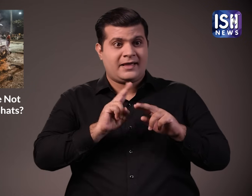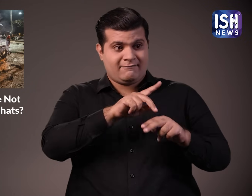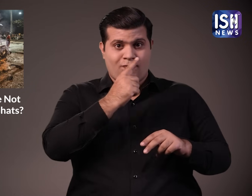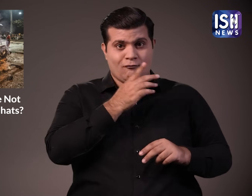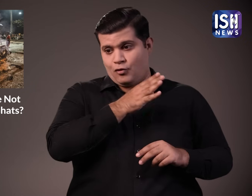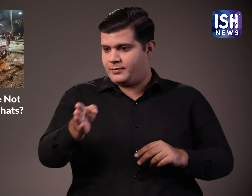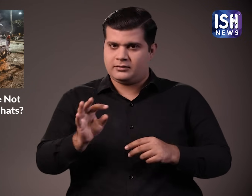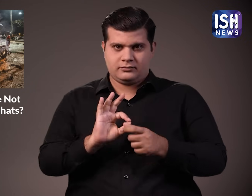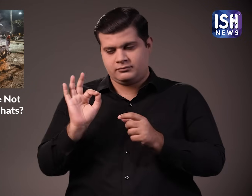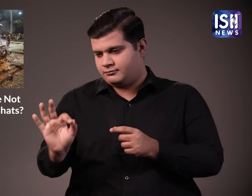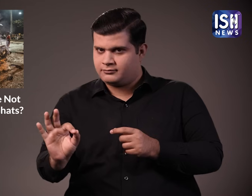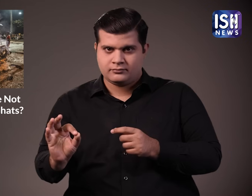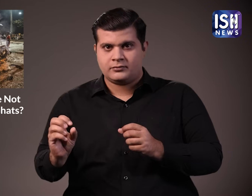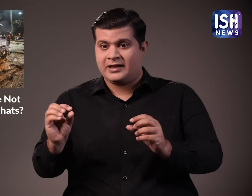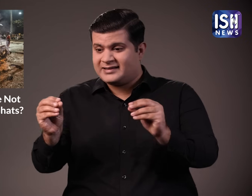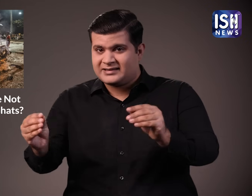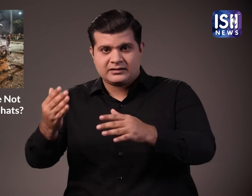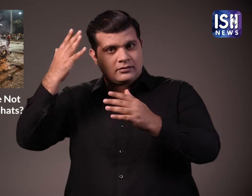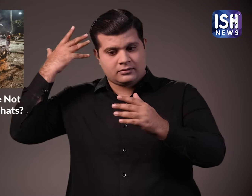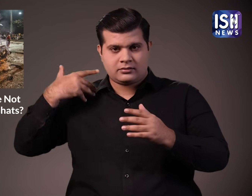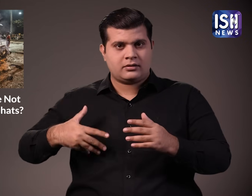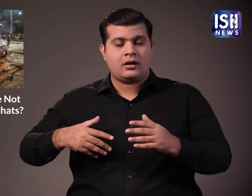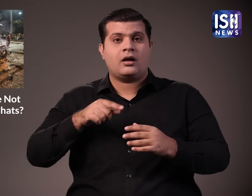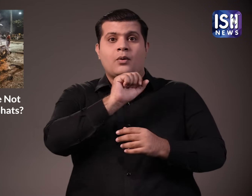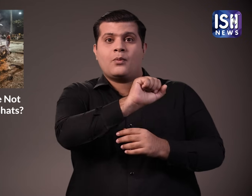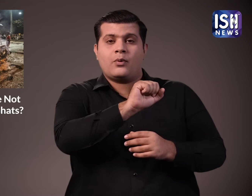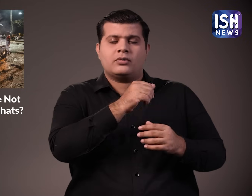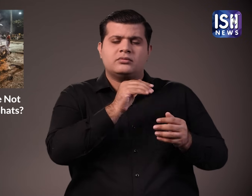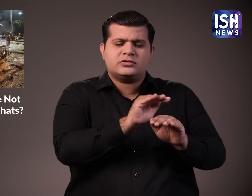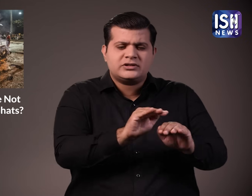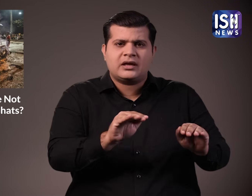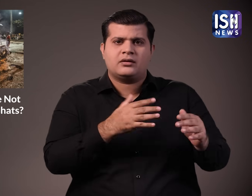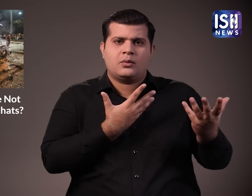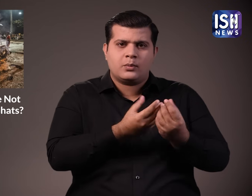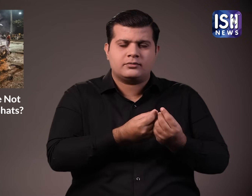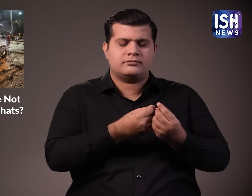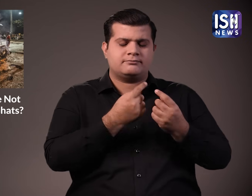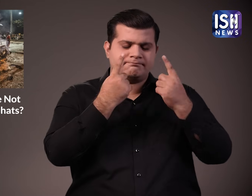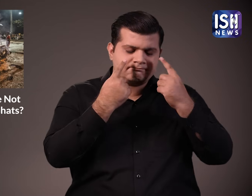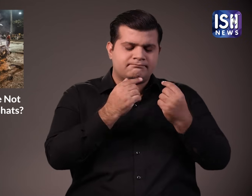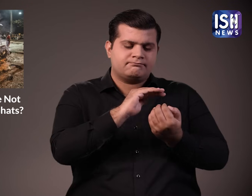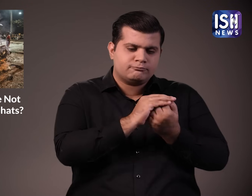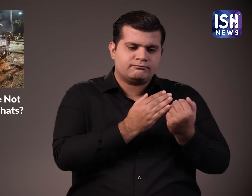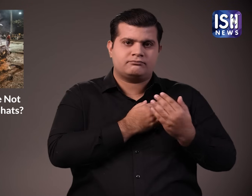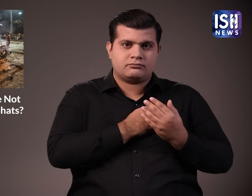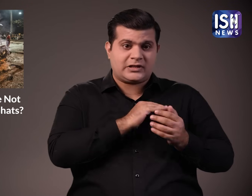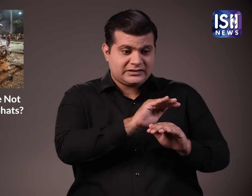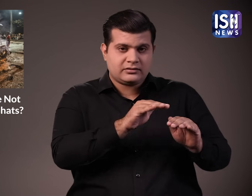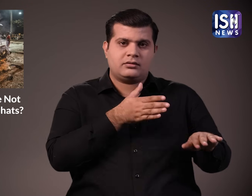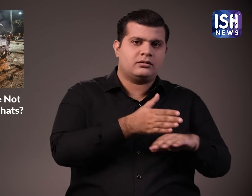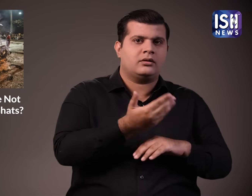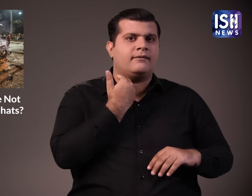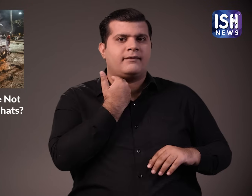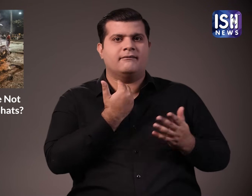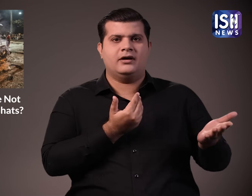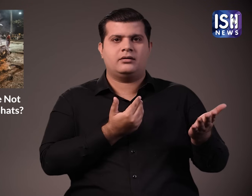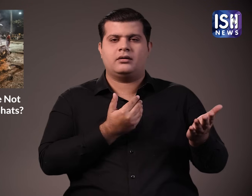Women are more closer to the children and if they go for the last rites, the virus in their hair may also affect the children.